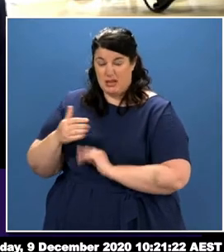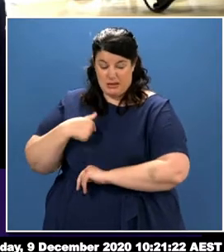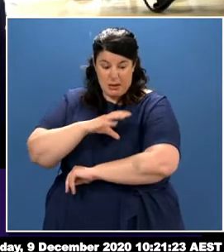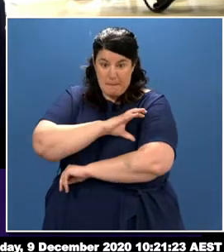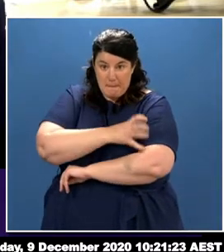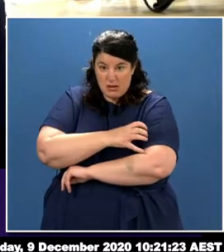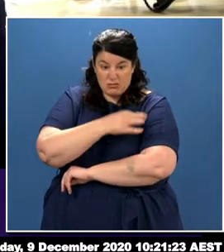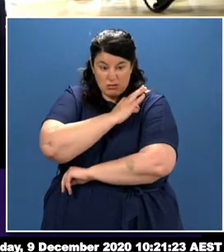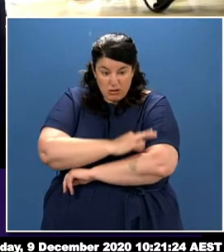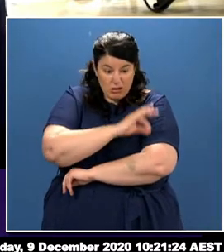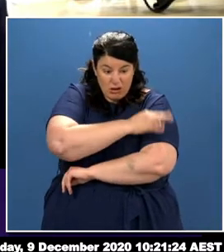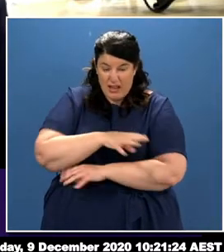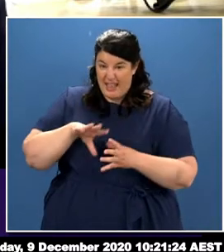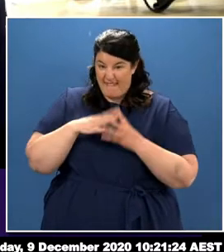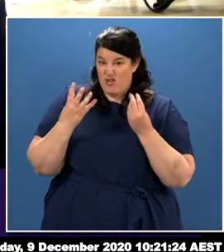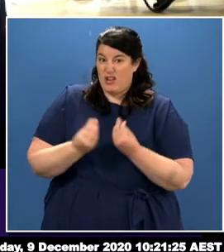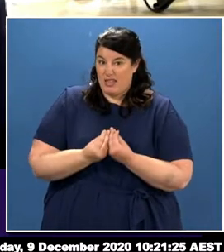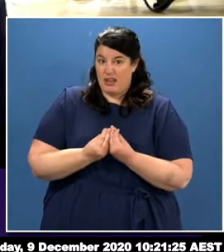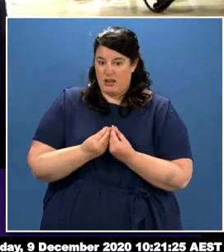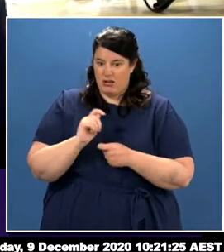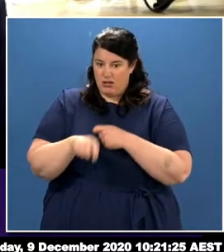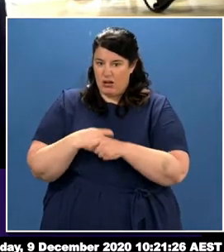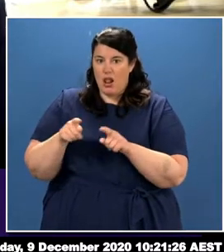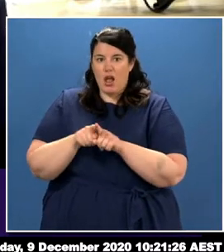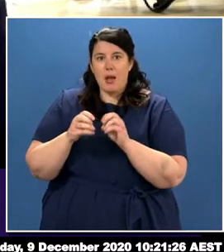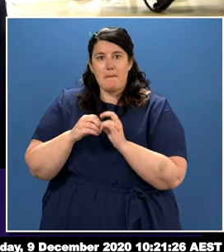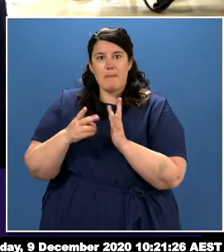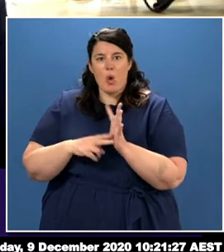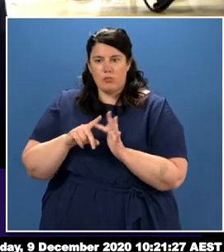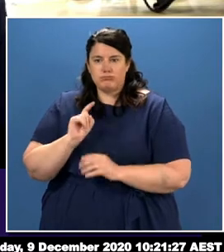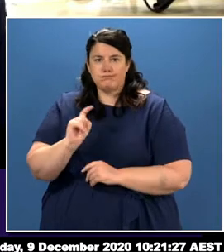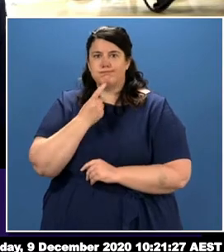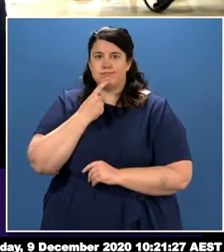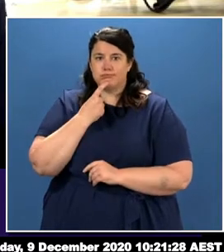and tendons and ligaments to turn to bone and the bones will go on top